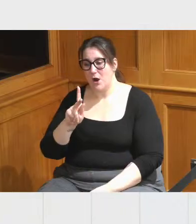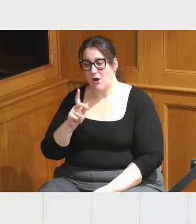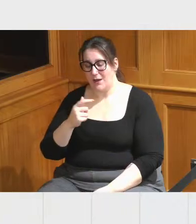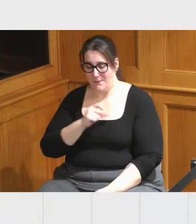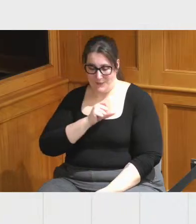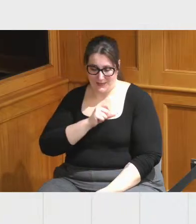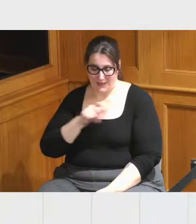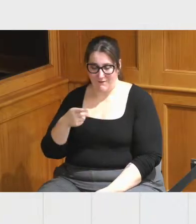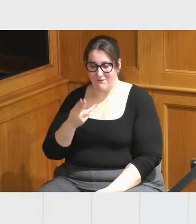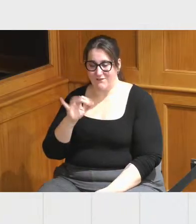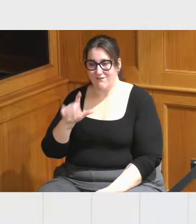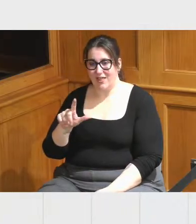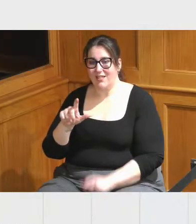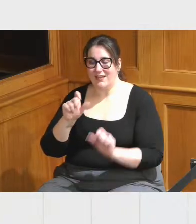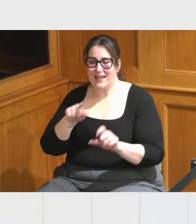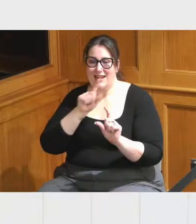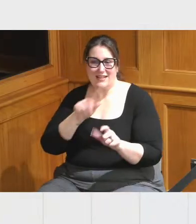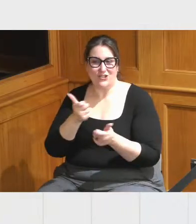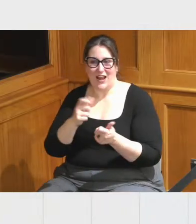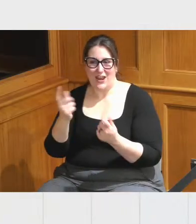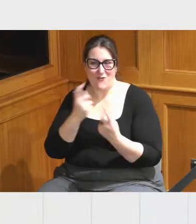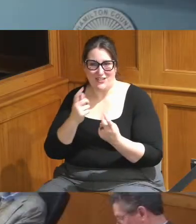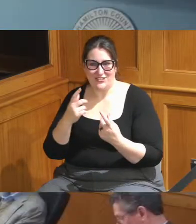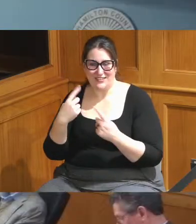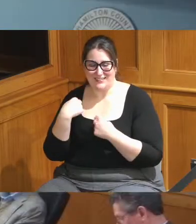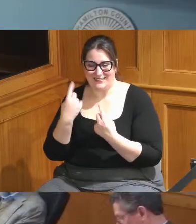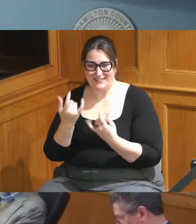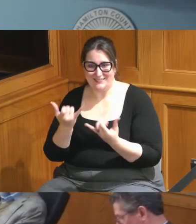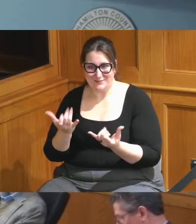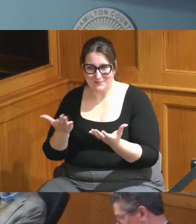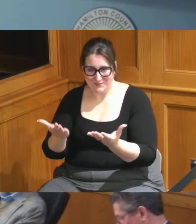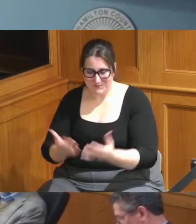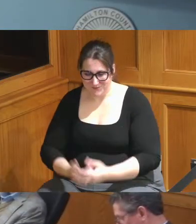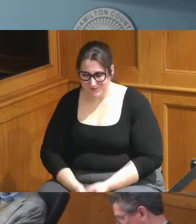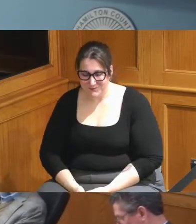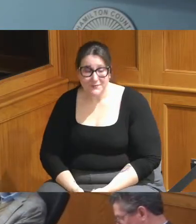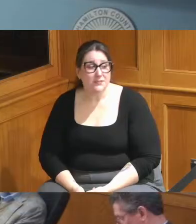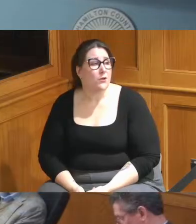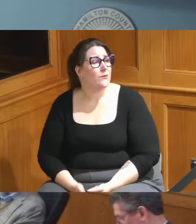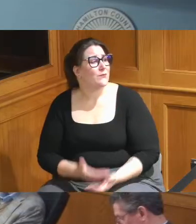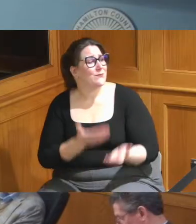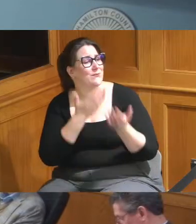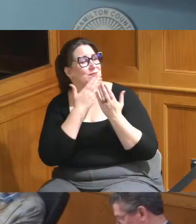any questions Commissioners may have. Thank you. Okay. Thank you very much. I really appreciate the